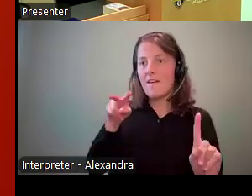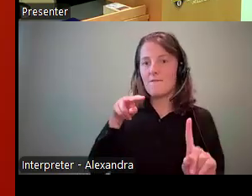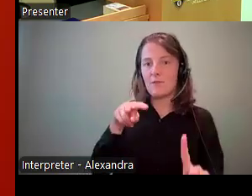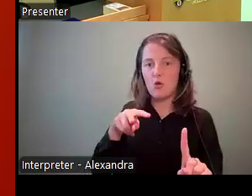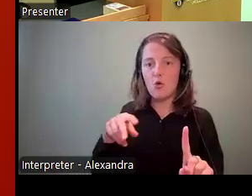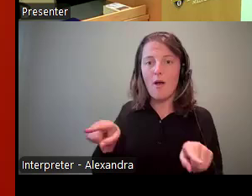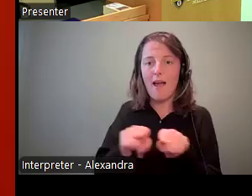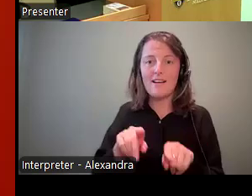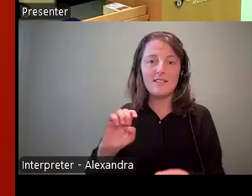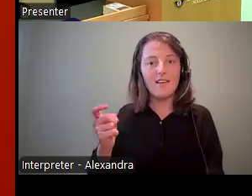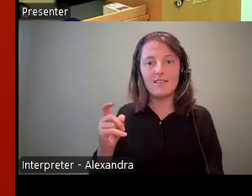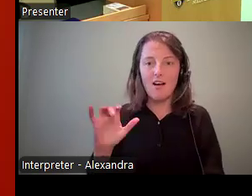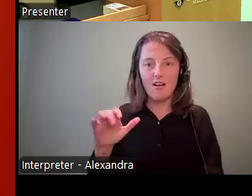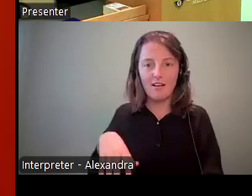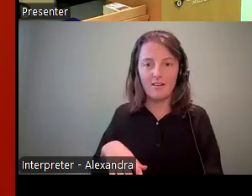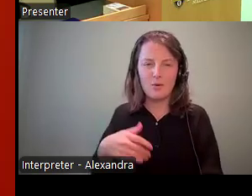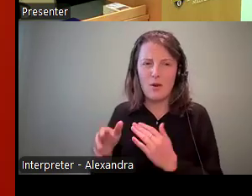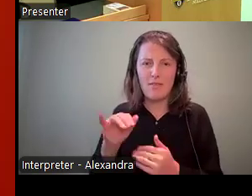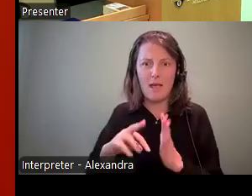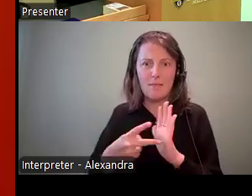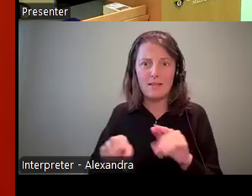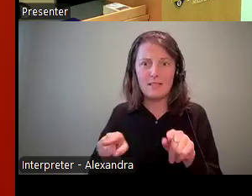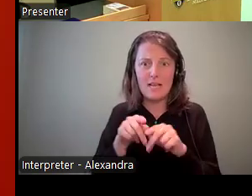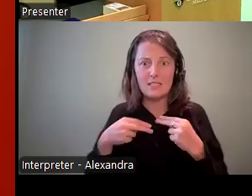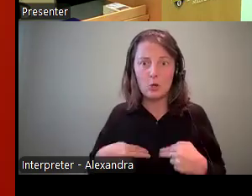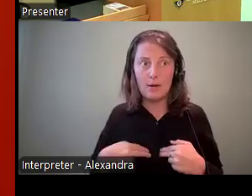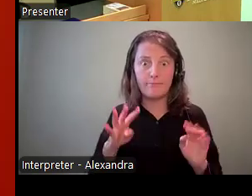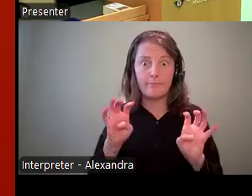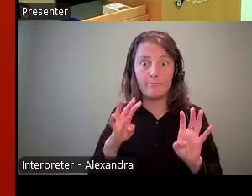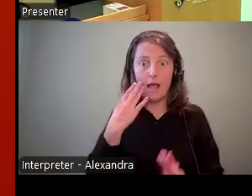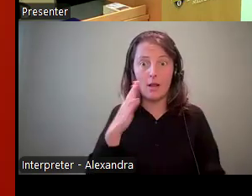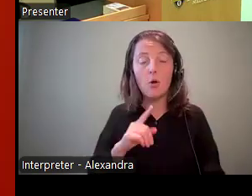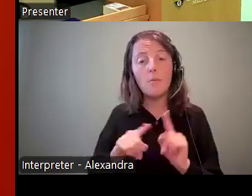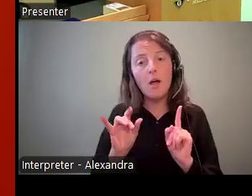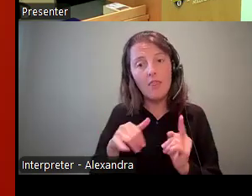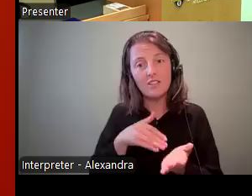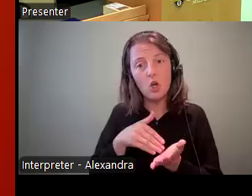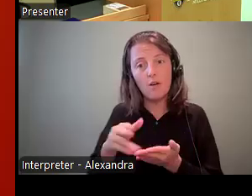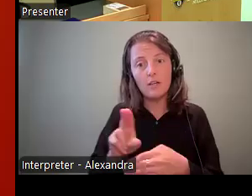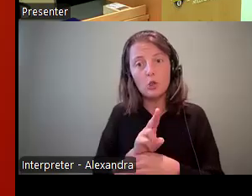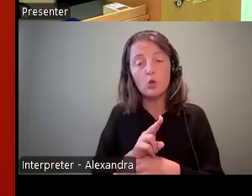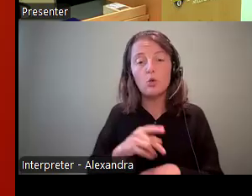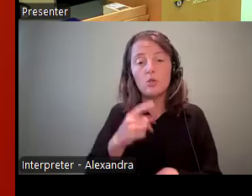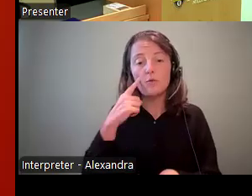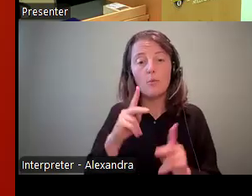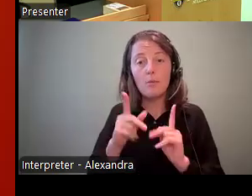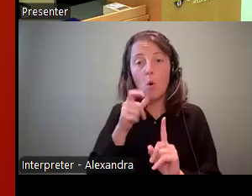But it usually is is often um used in reference to people who have uh mixed race heritage and